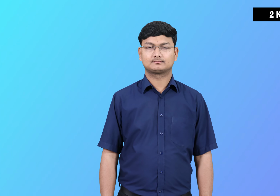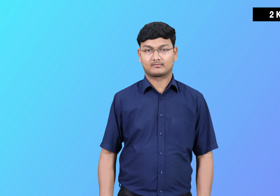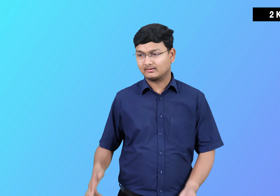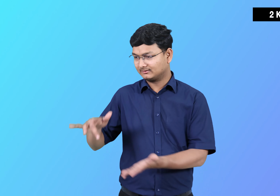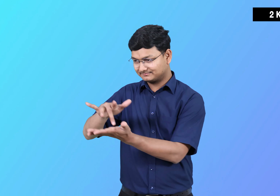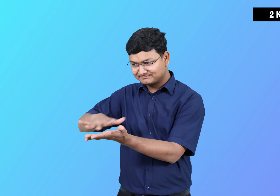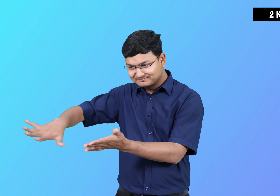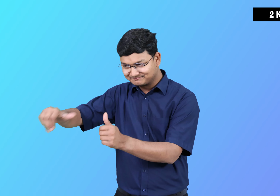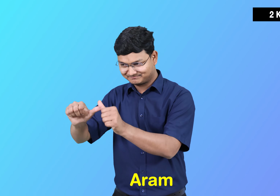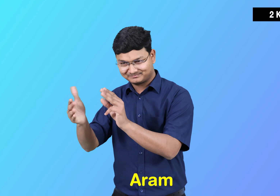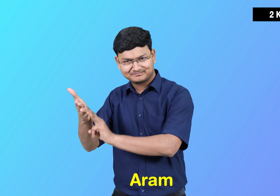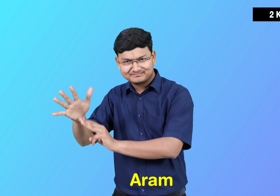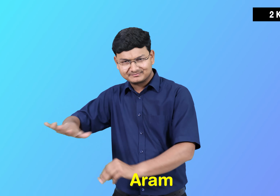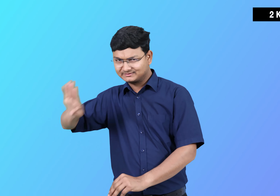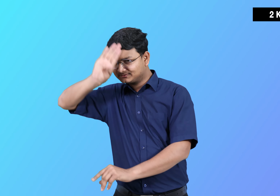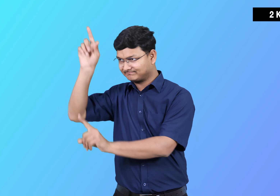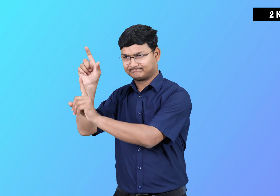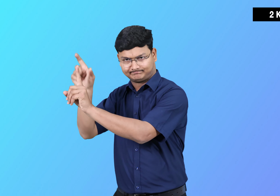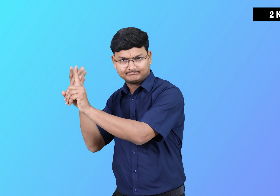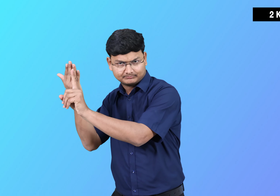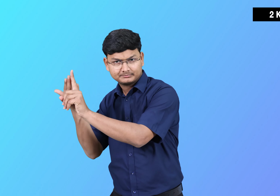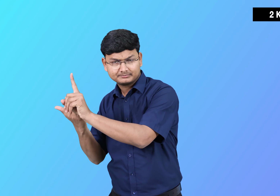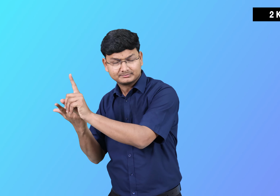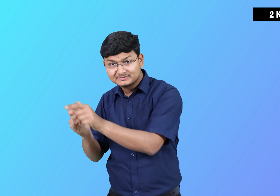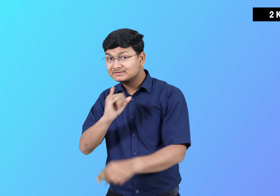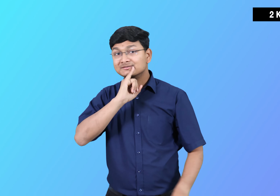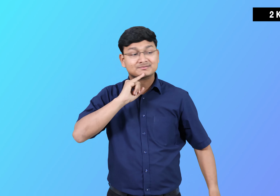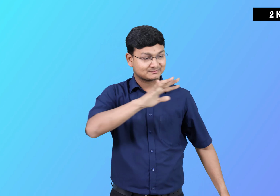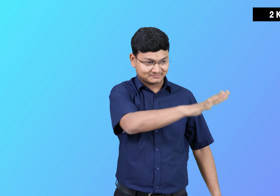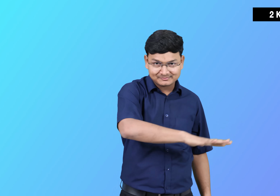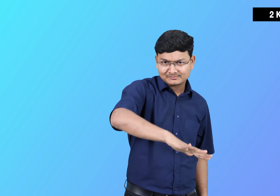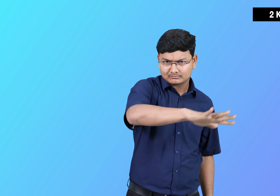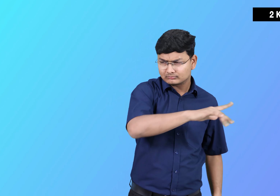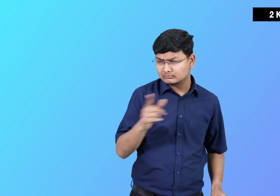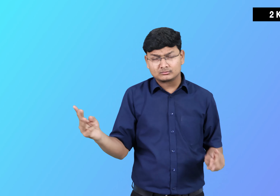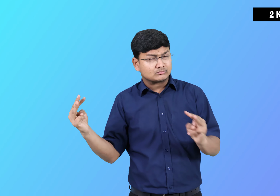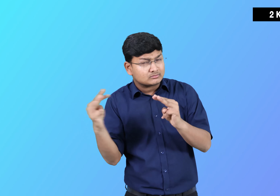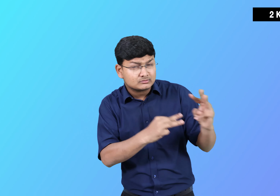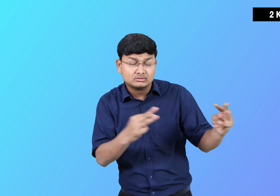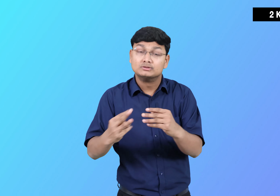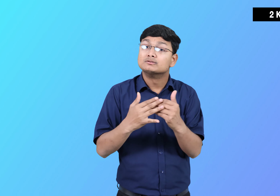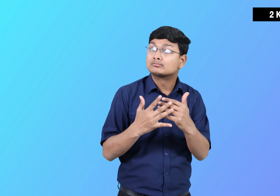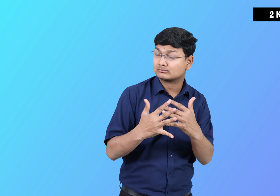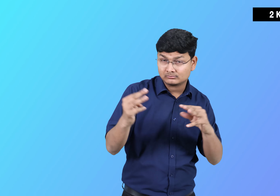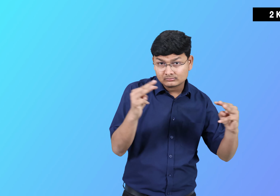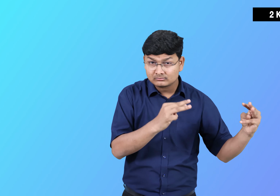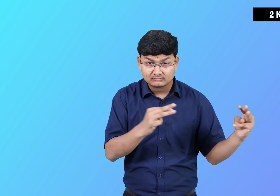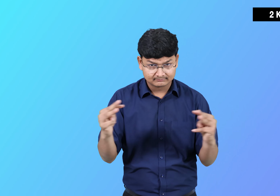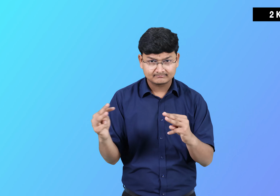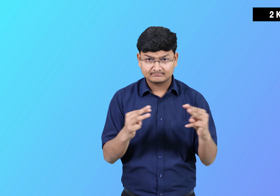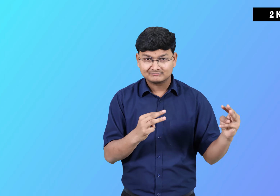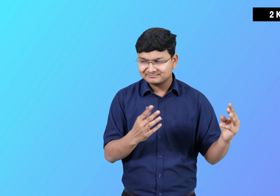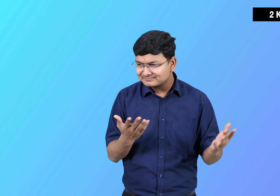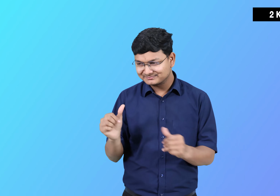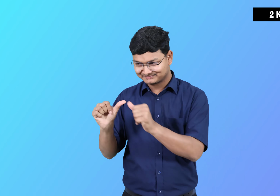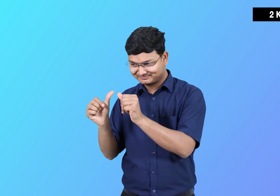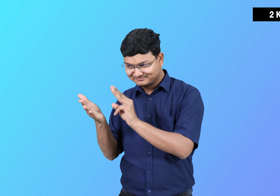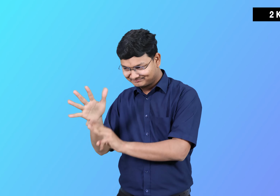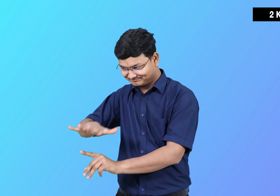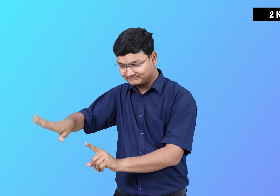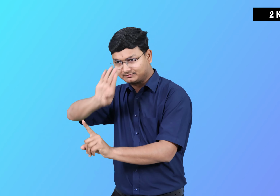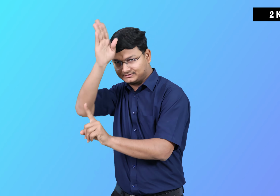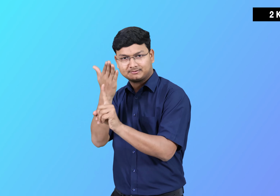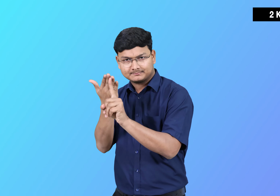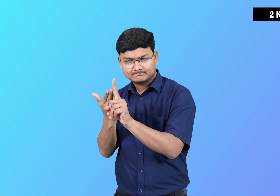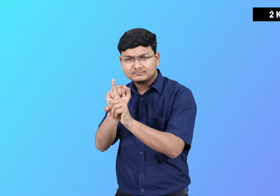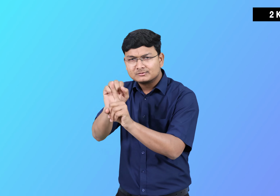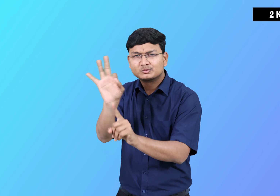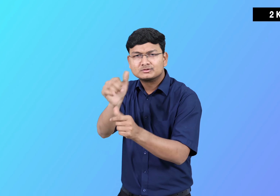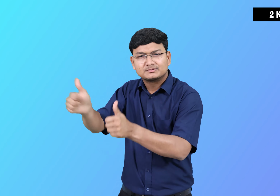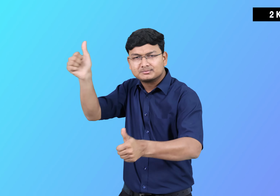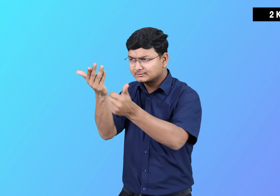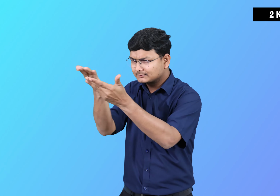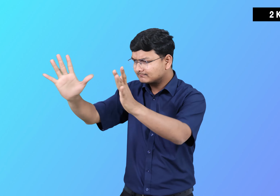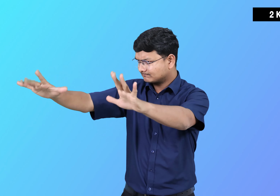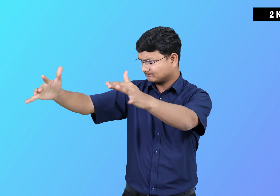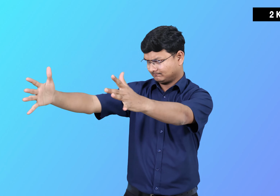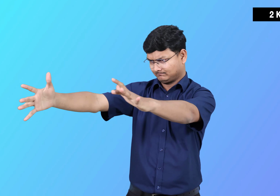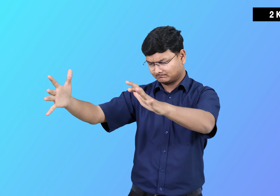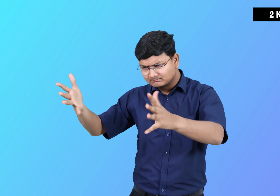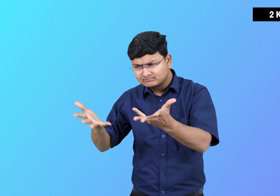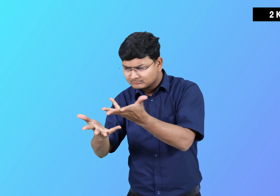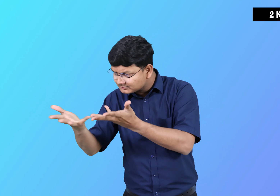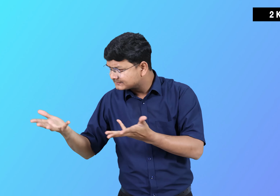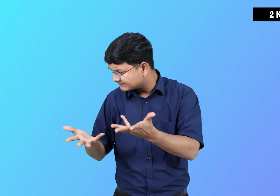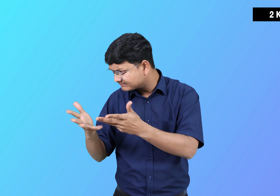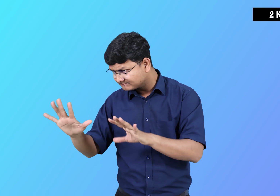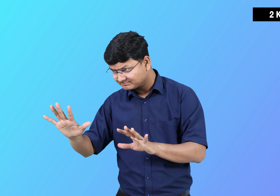The king of Aram was at war against Israel. He had a council meeting with his army officers.